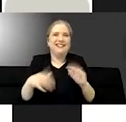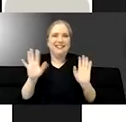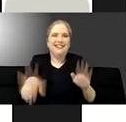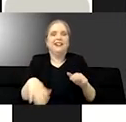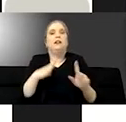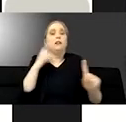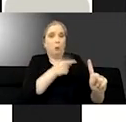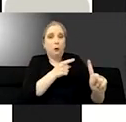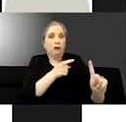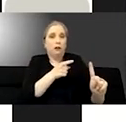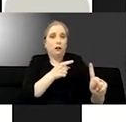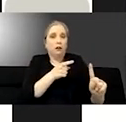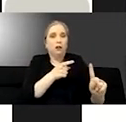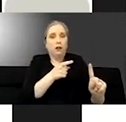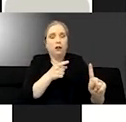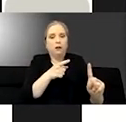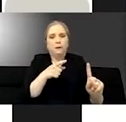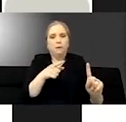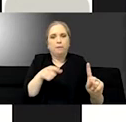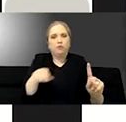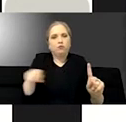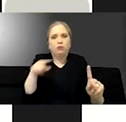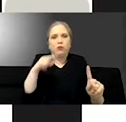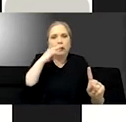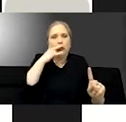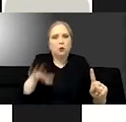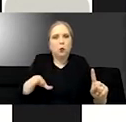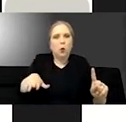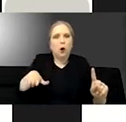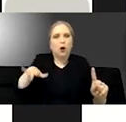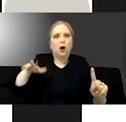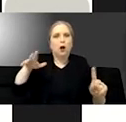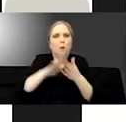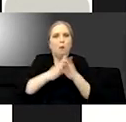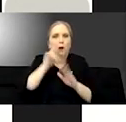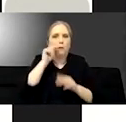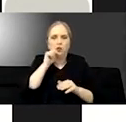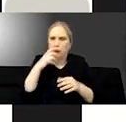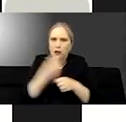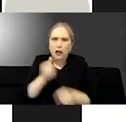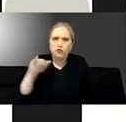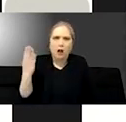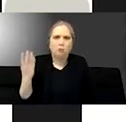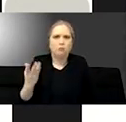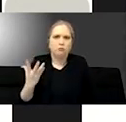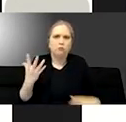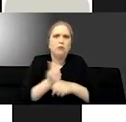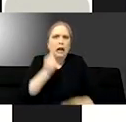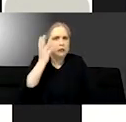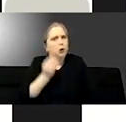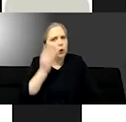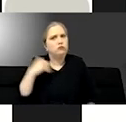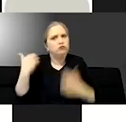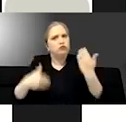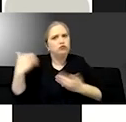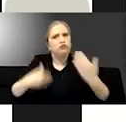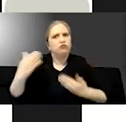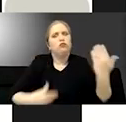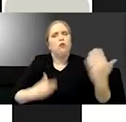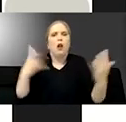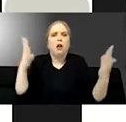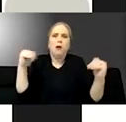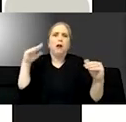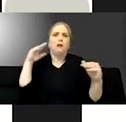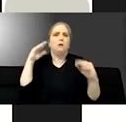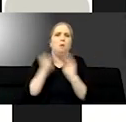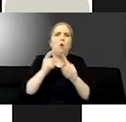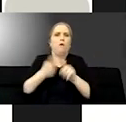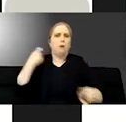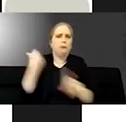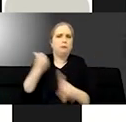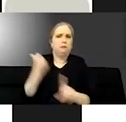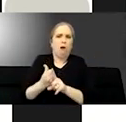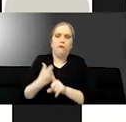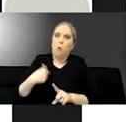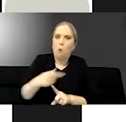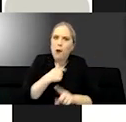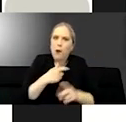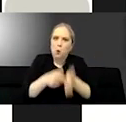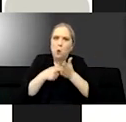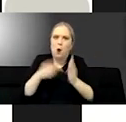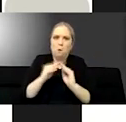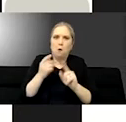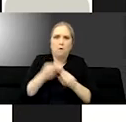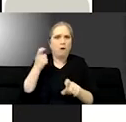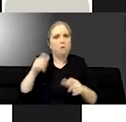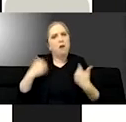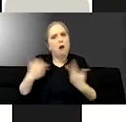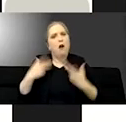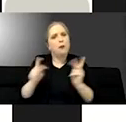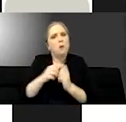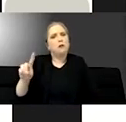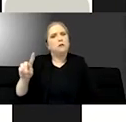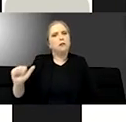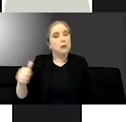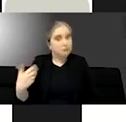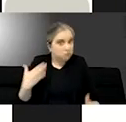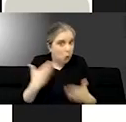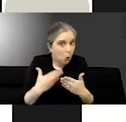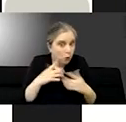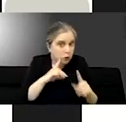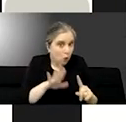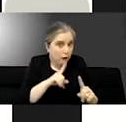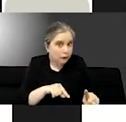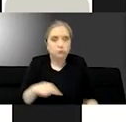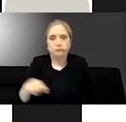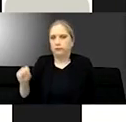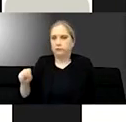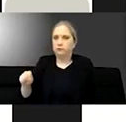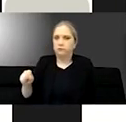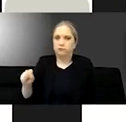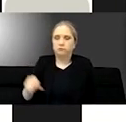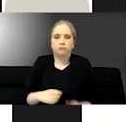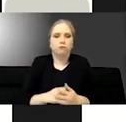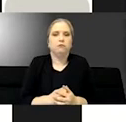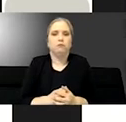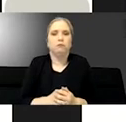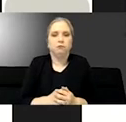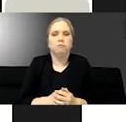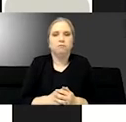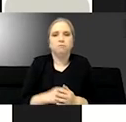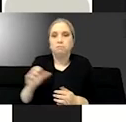Yeah.